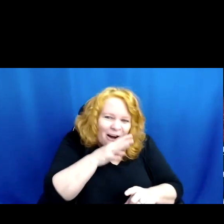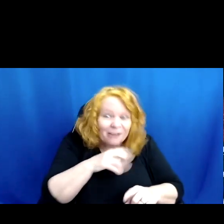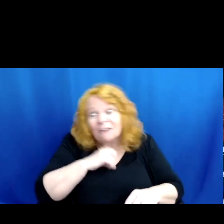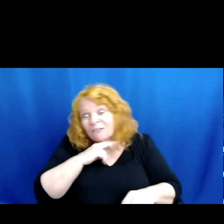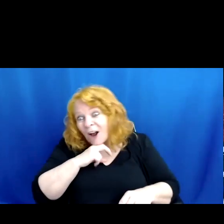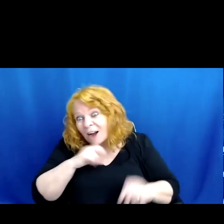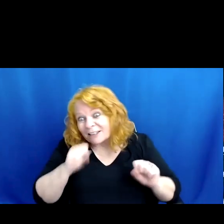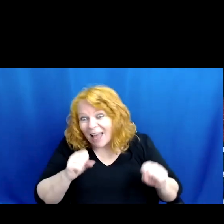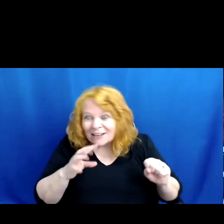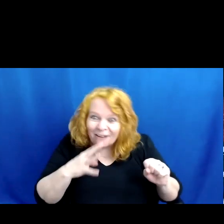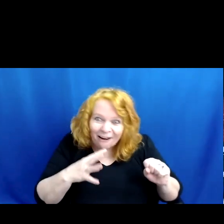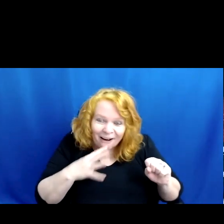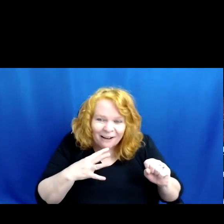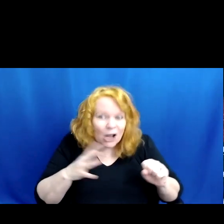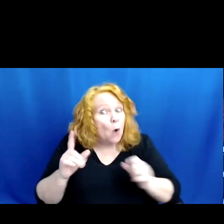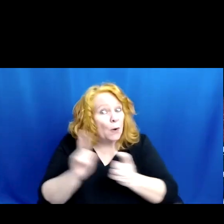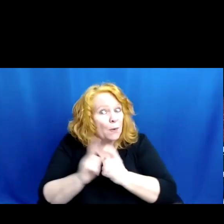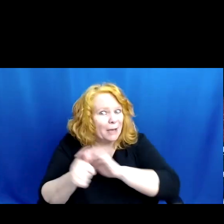we will meet a turtle that talks.